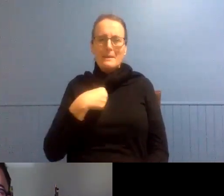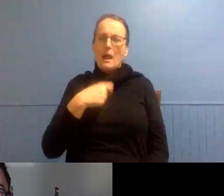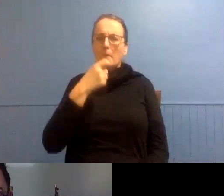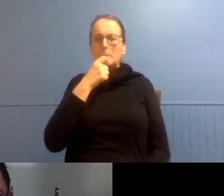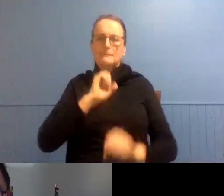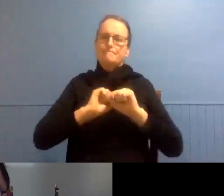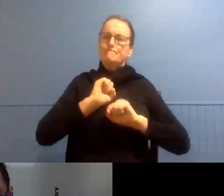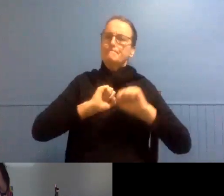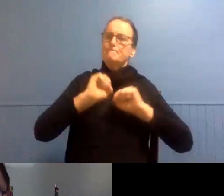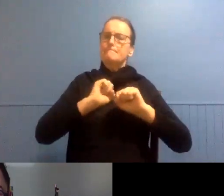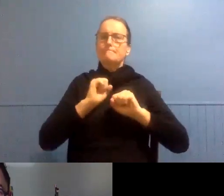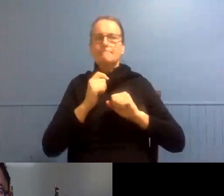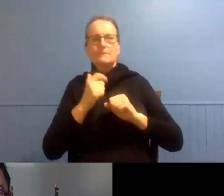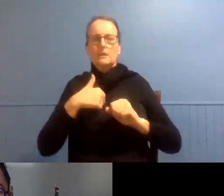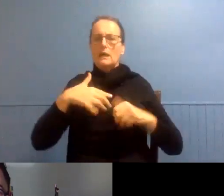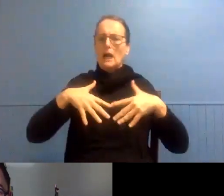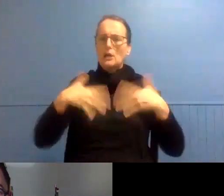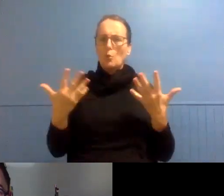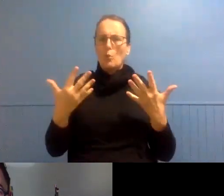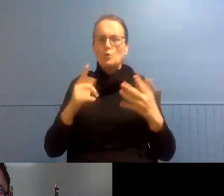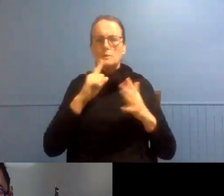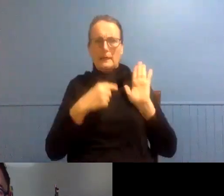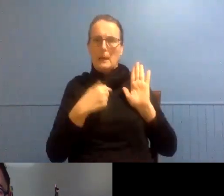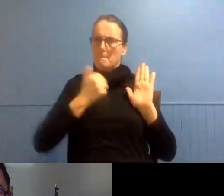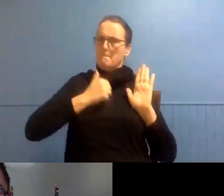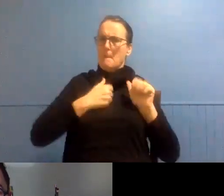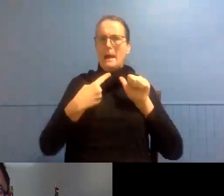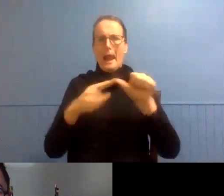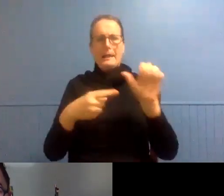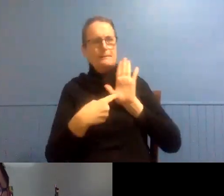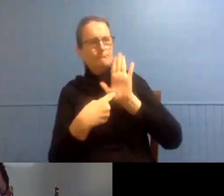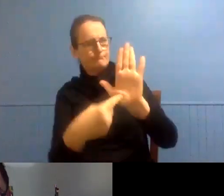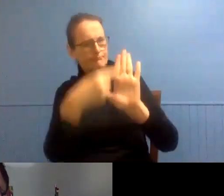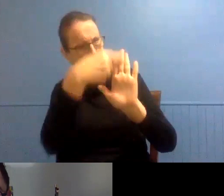is to build, you know, here's Mark's solution to the world, kind of feel.